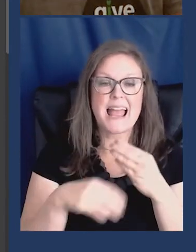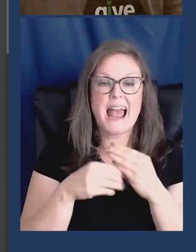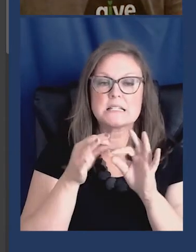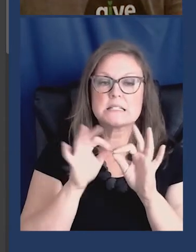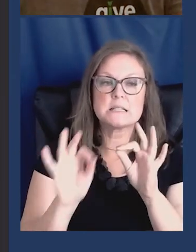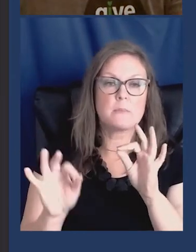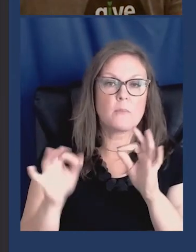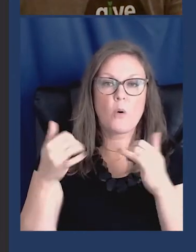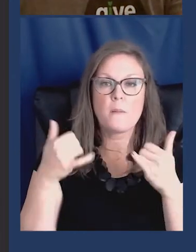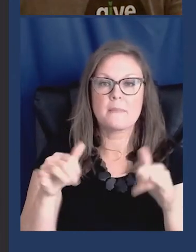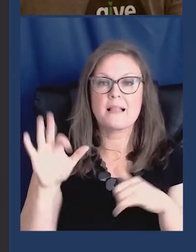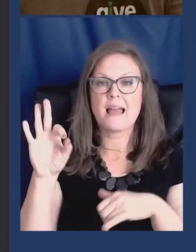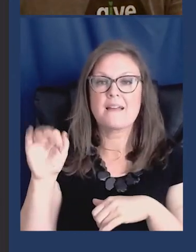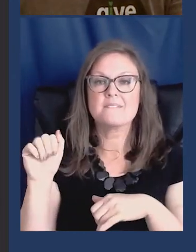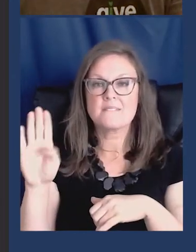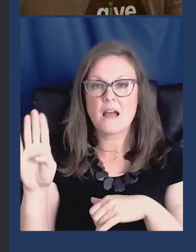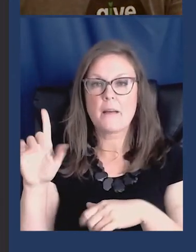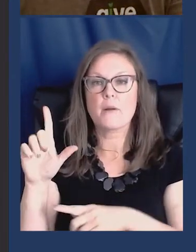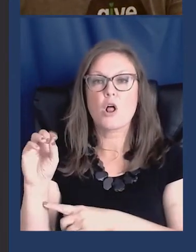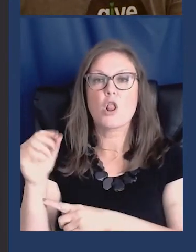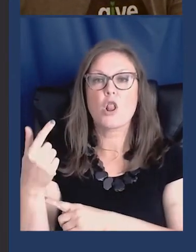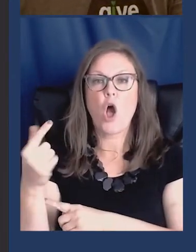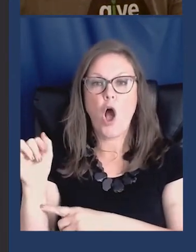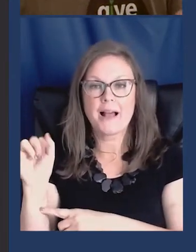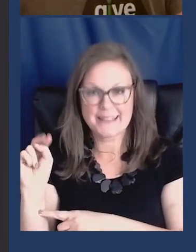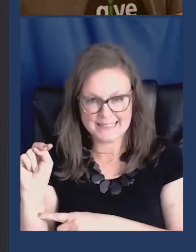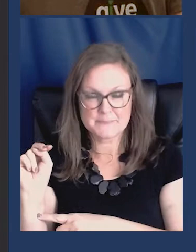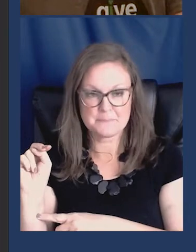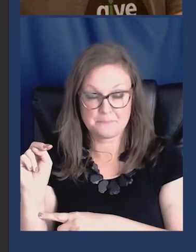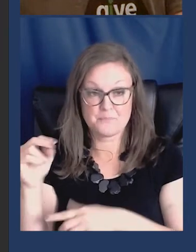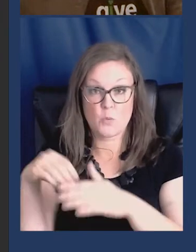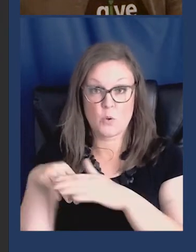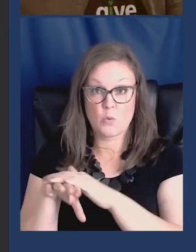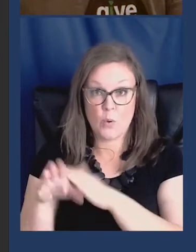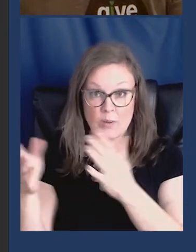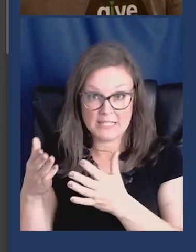So let's go over into here, first get my namespaces out of the way.